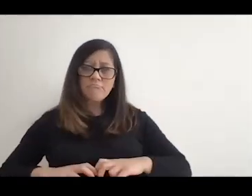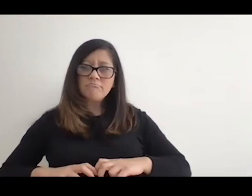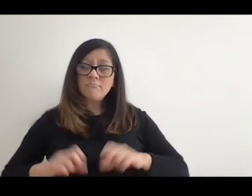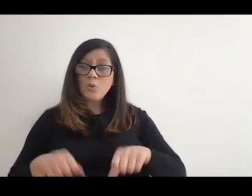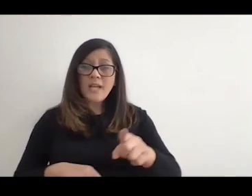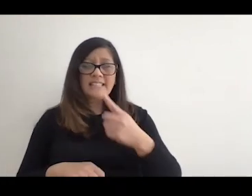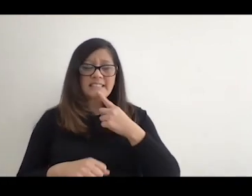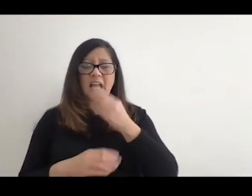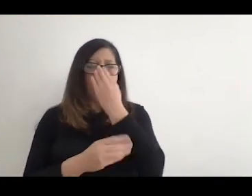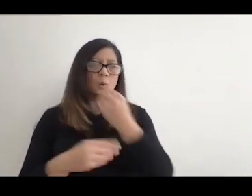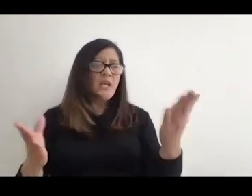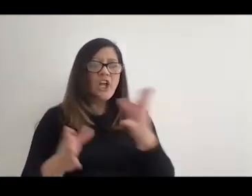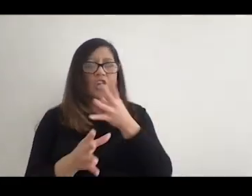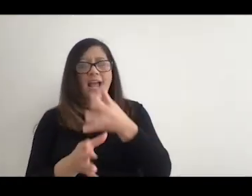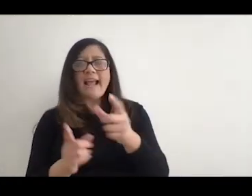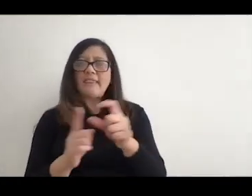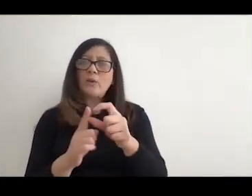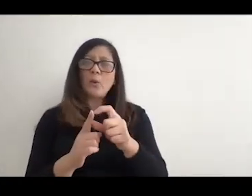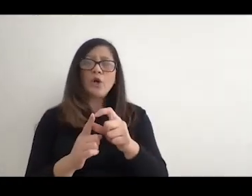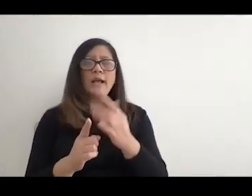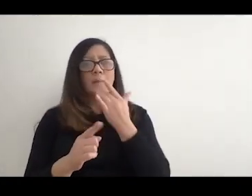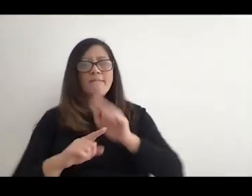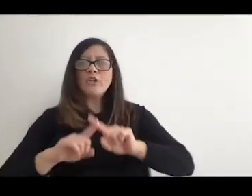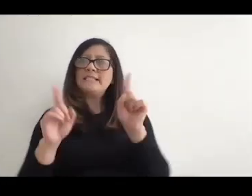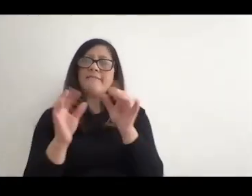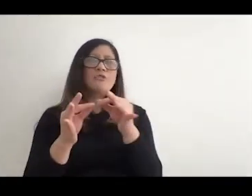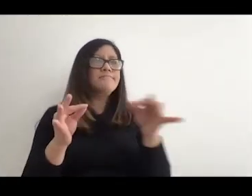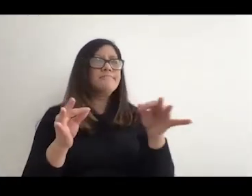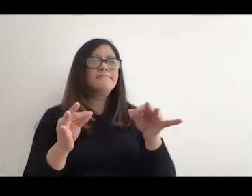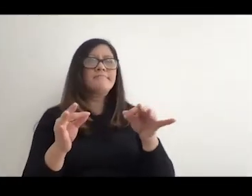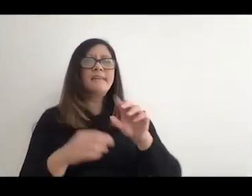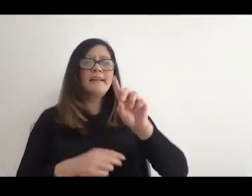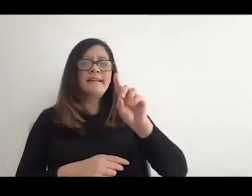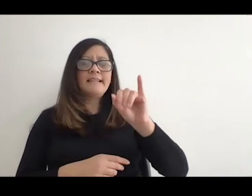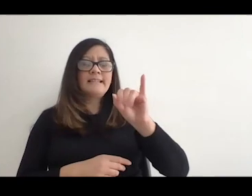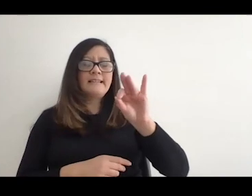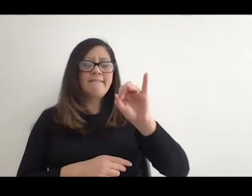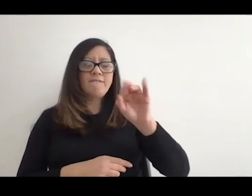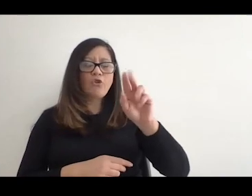You don't ever have to like it, but just deal with it because that